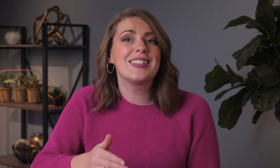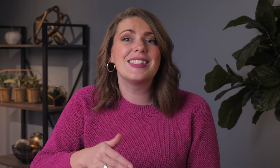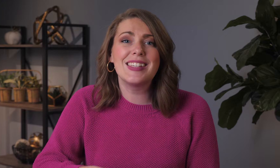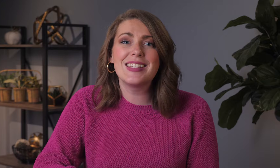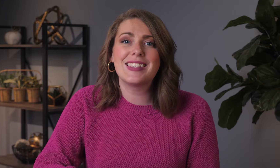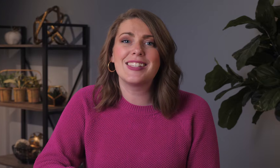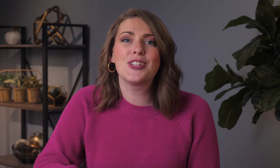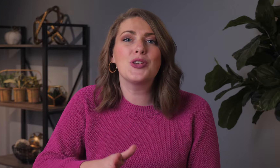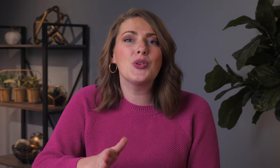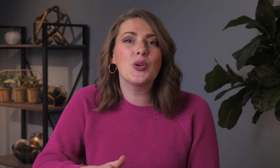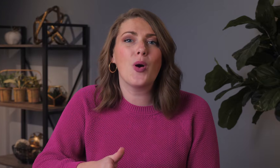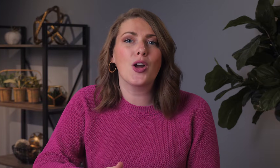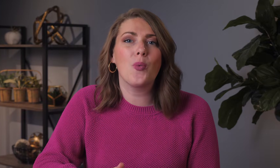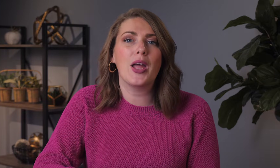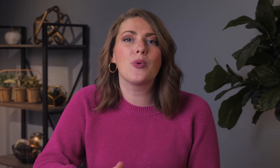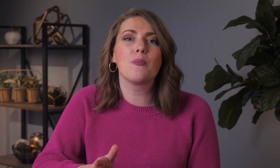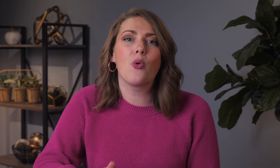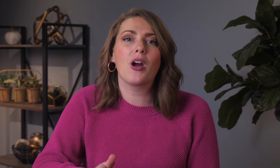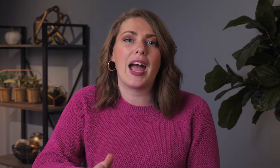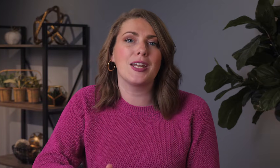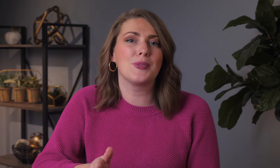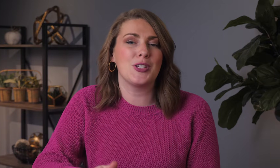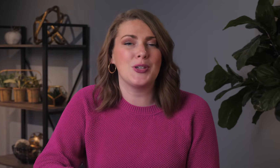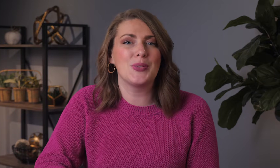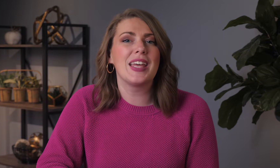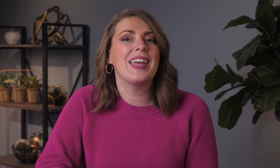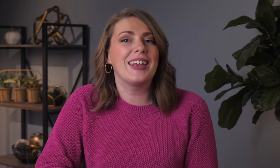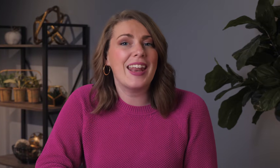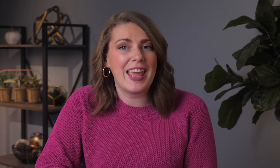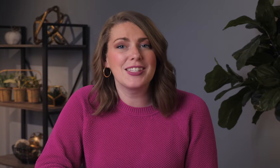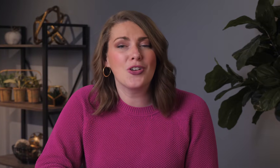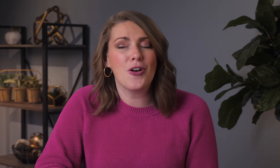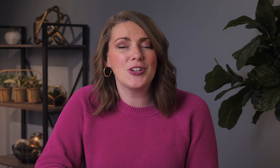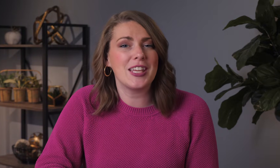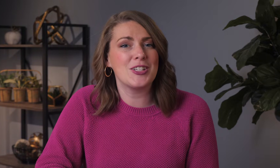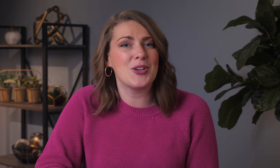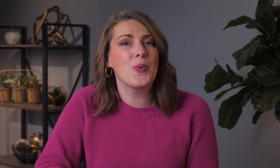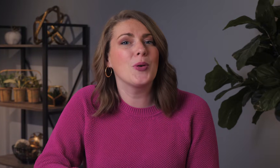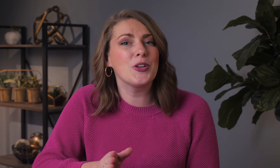to sentences so you can walk away with more items to use in an ASL conversation with your